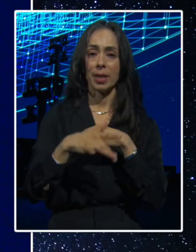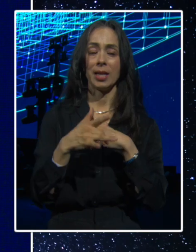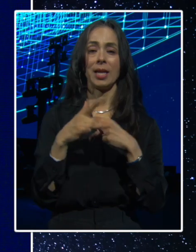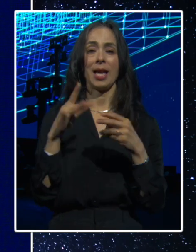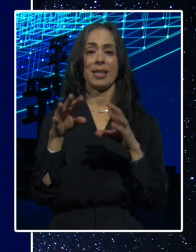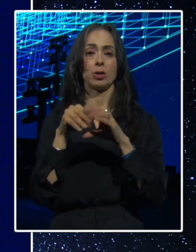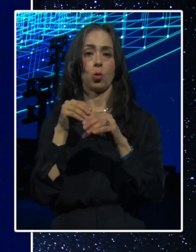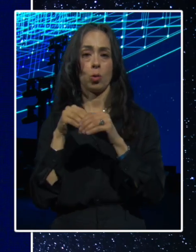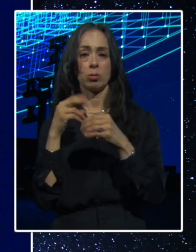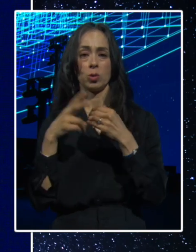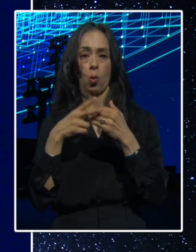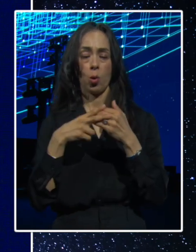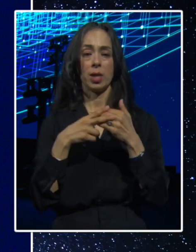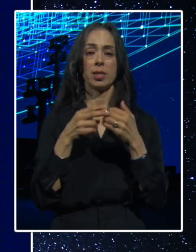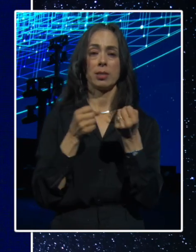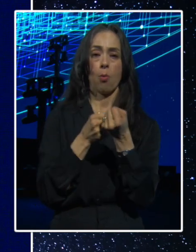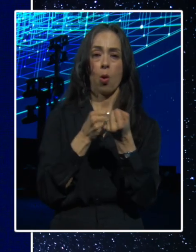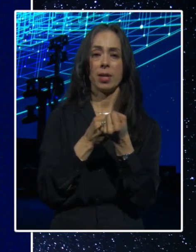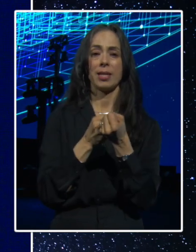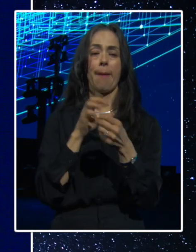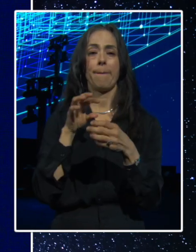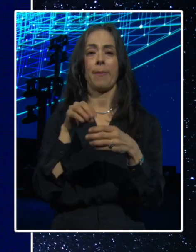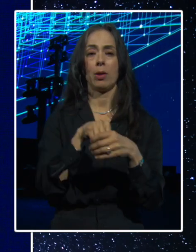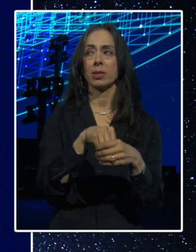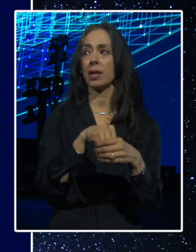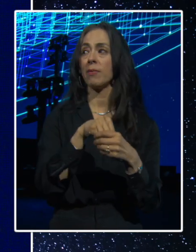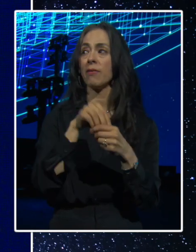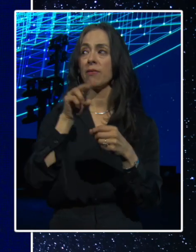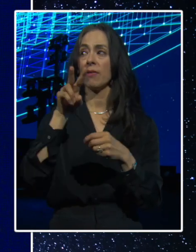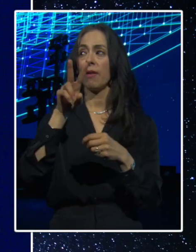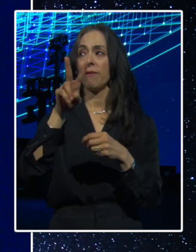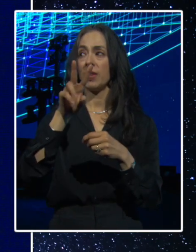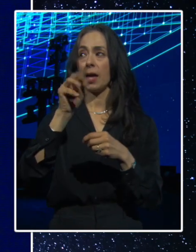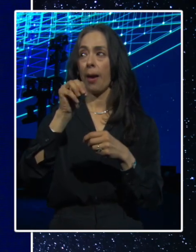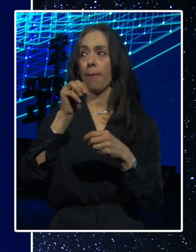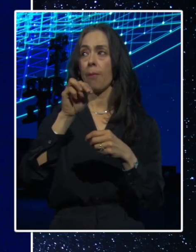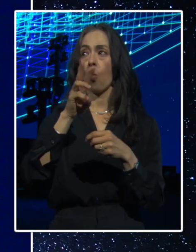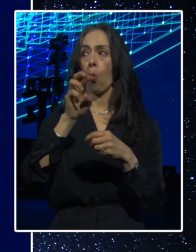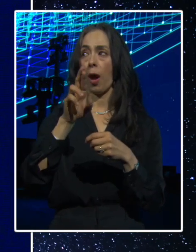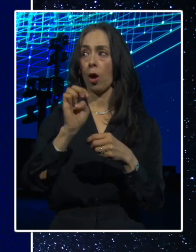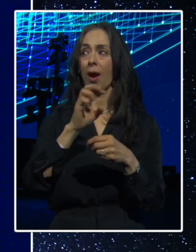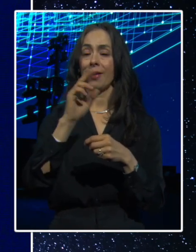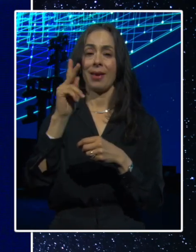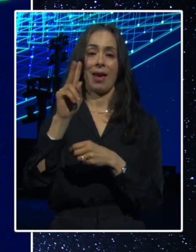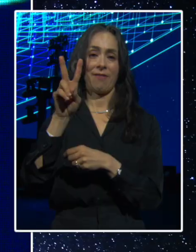external storage support, and built-in VMware to KVM migration.